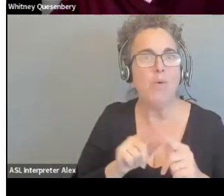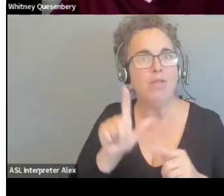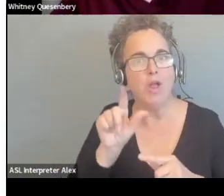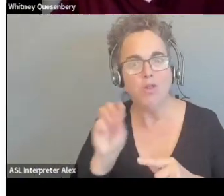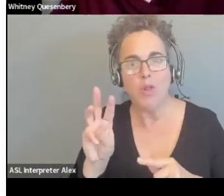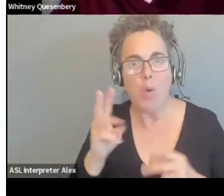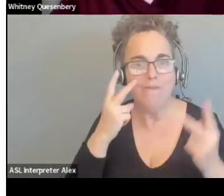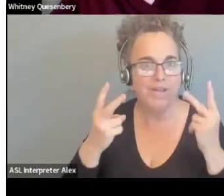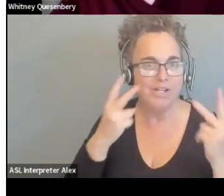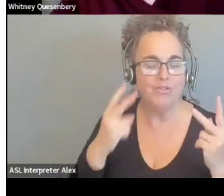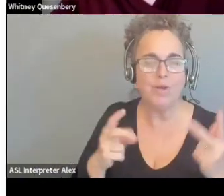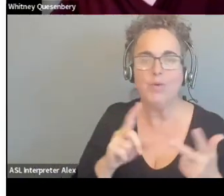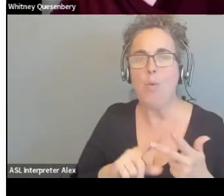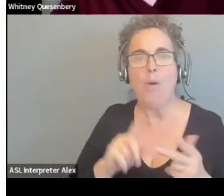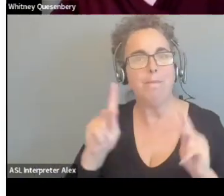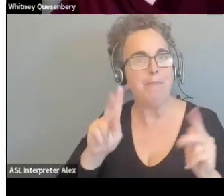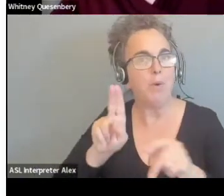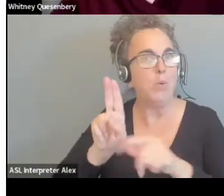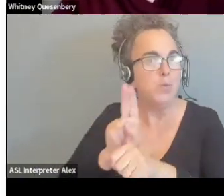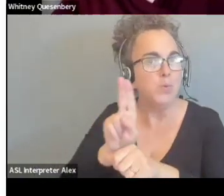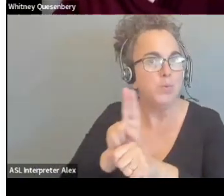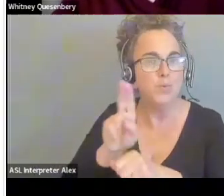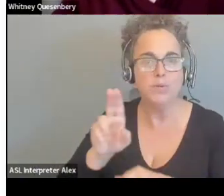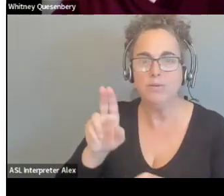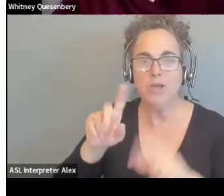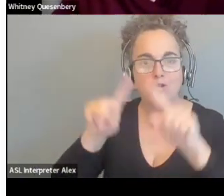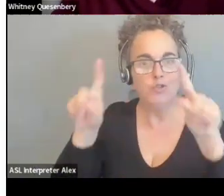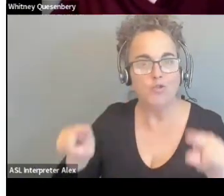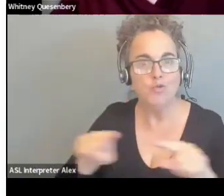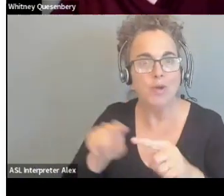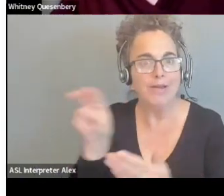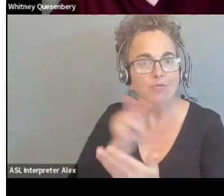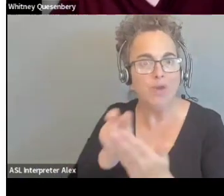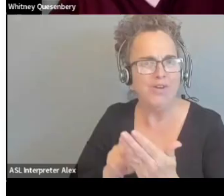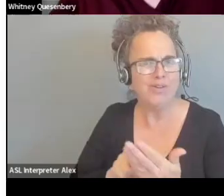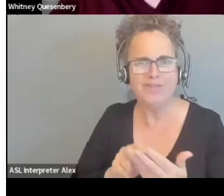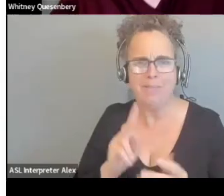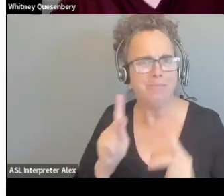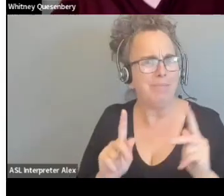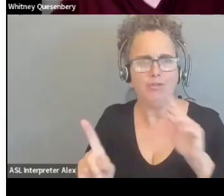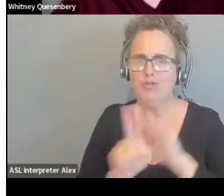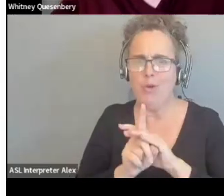inviting participation in the research and we get them. So that's been lovely.